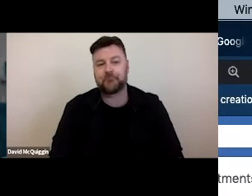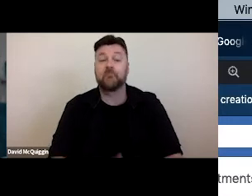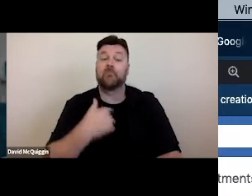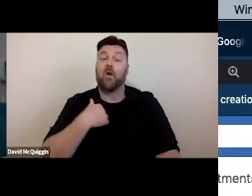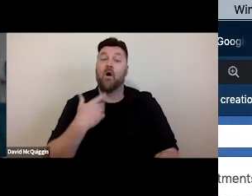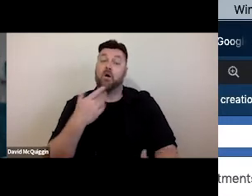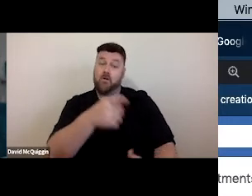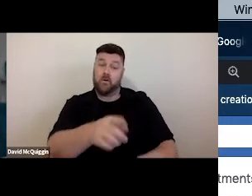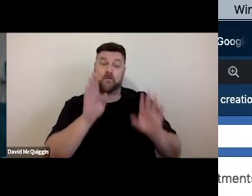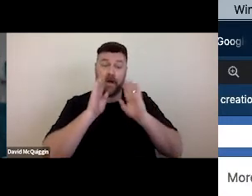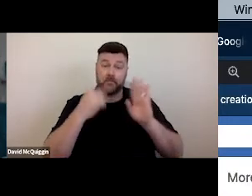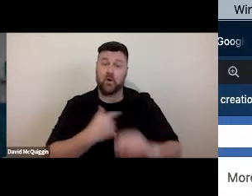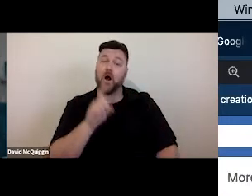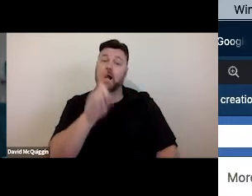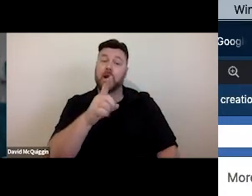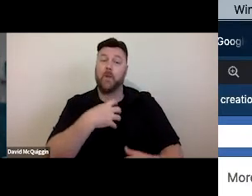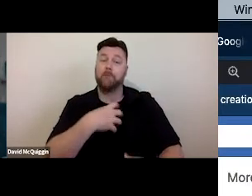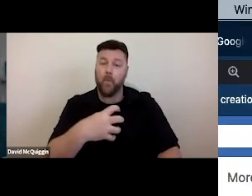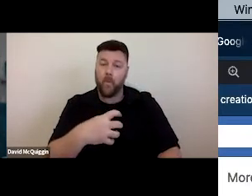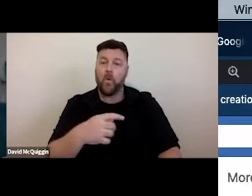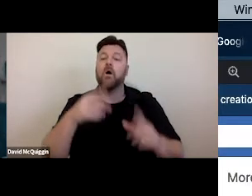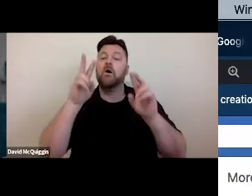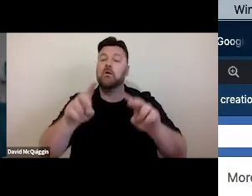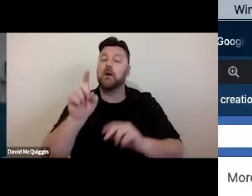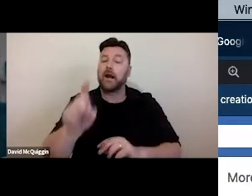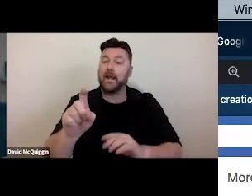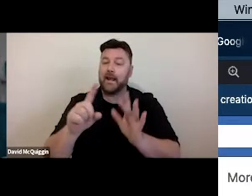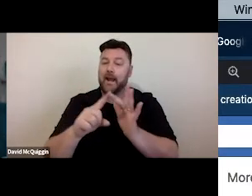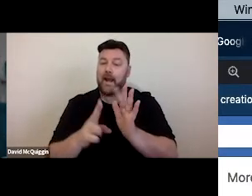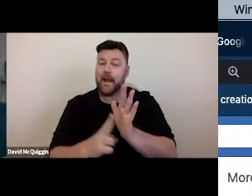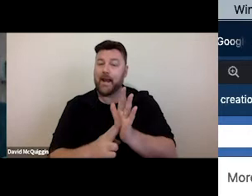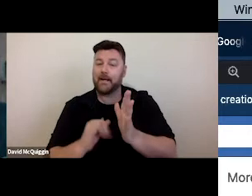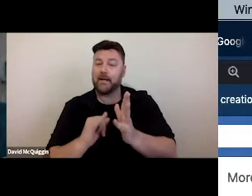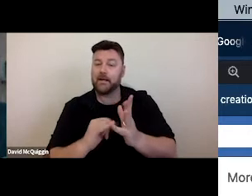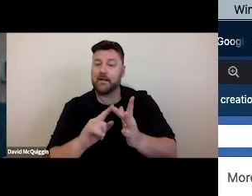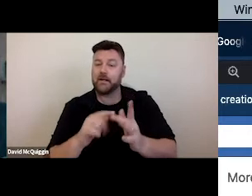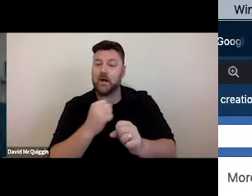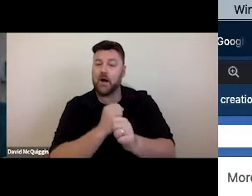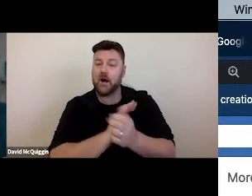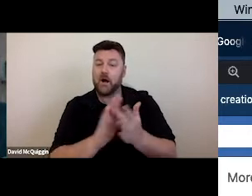go to "more" and I go into my "insights", what I tend to do is try